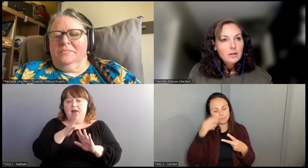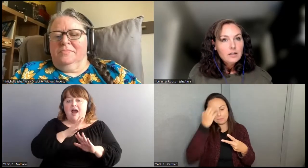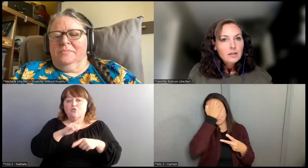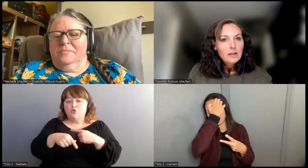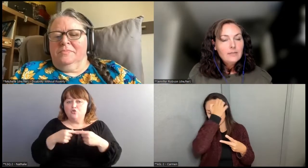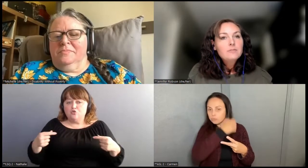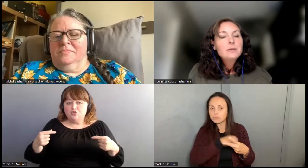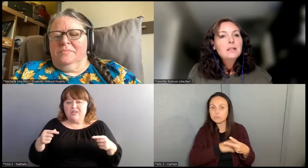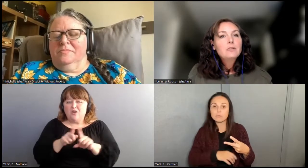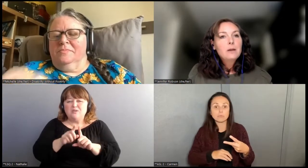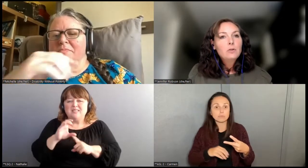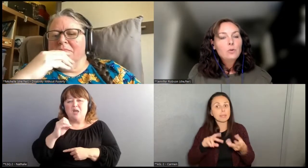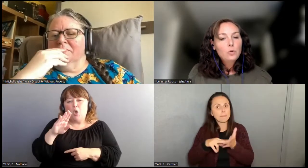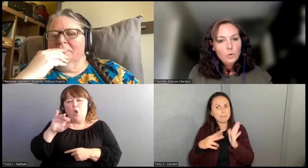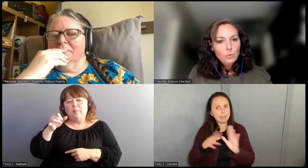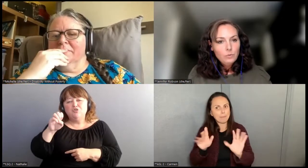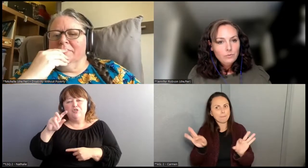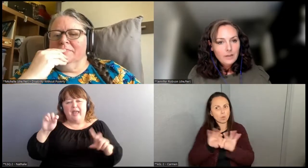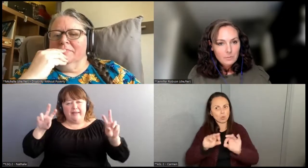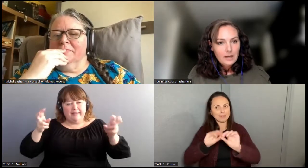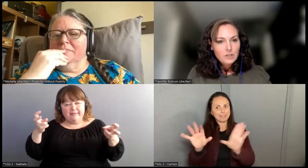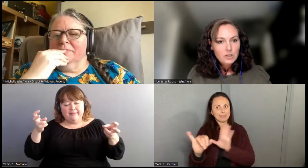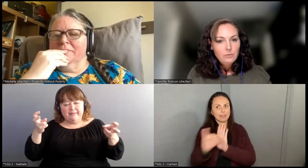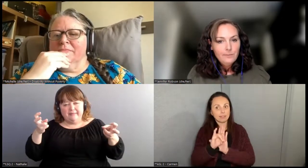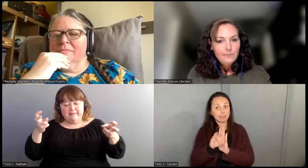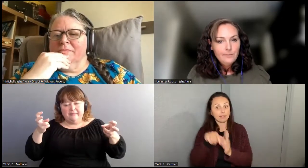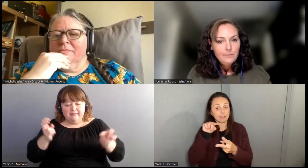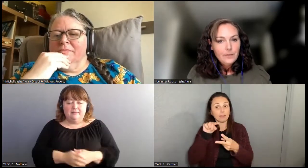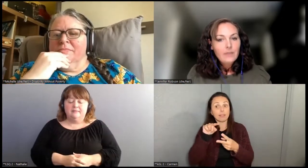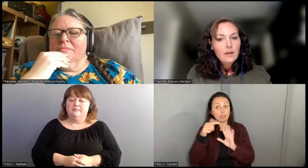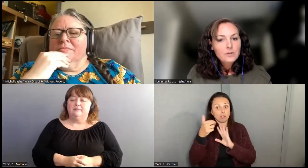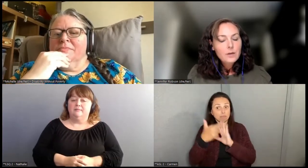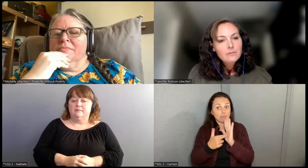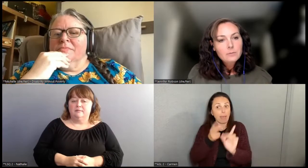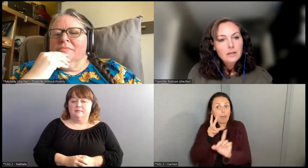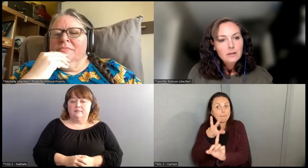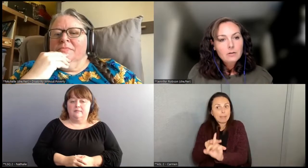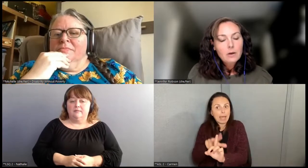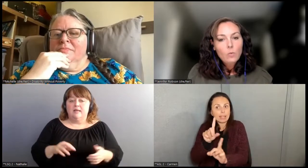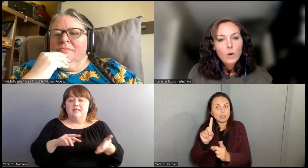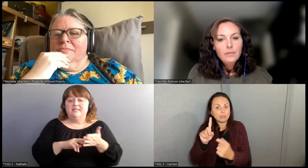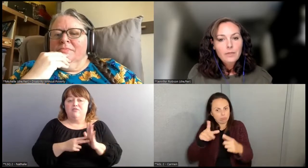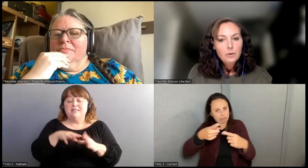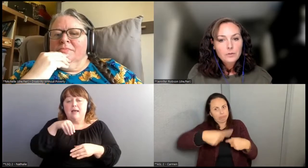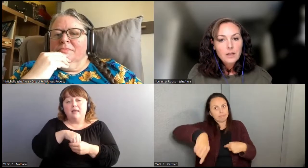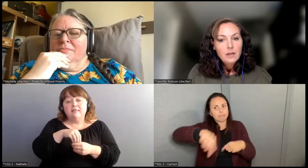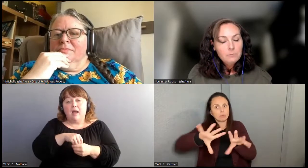THEY HAVE TO BE CLEAR ABOUT WHO THEY APPLY TO AND ALSO HAVE TO BE CLEAR ABOUT WHAT THOSE